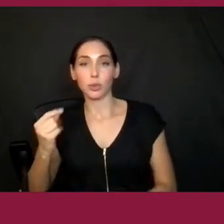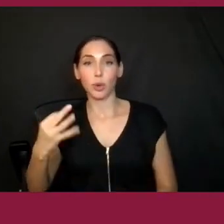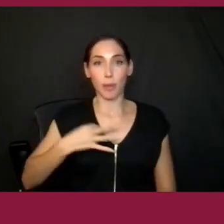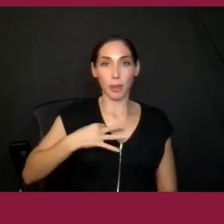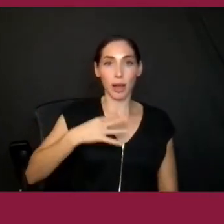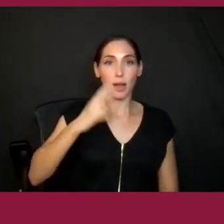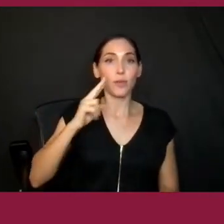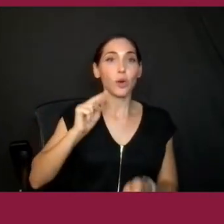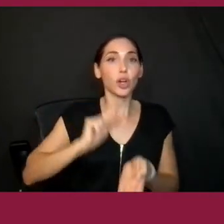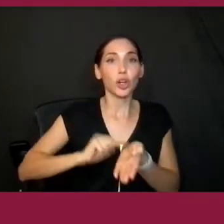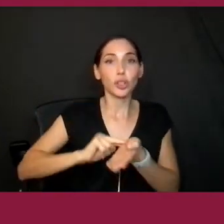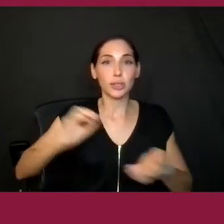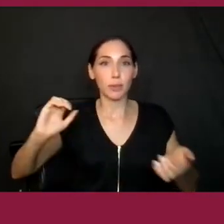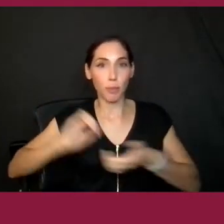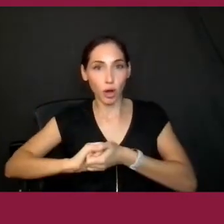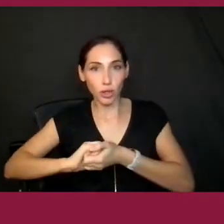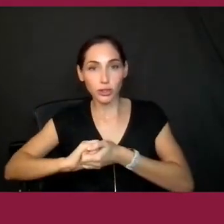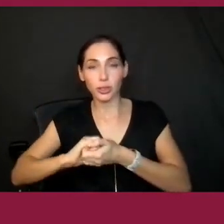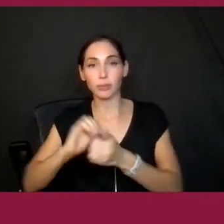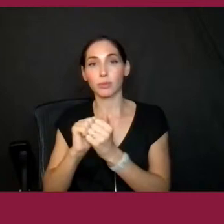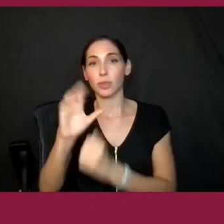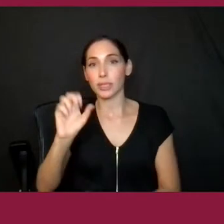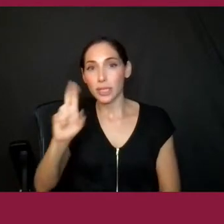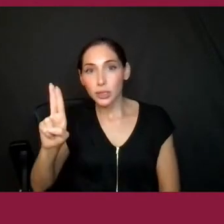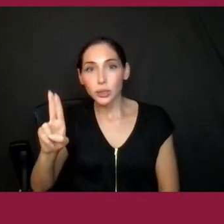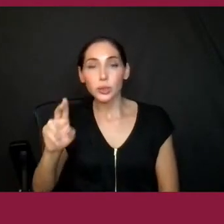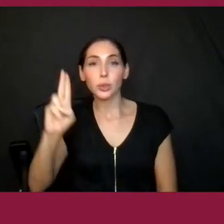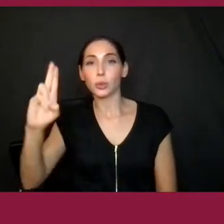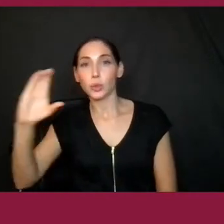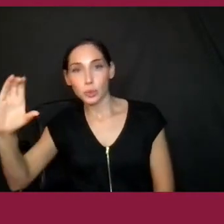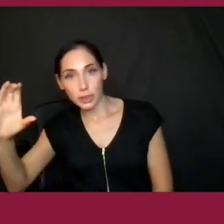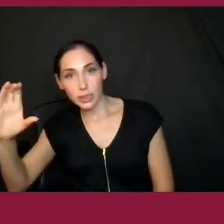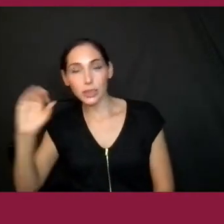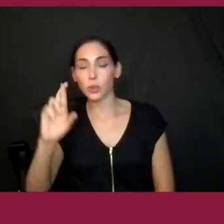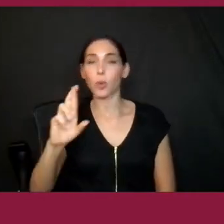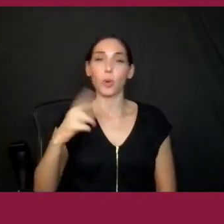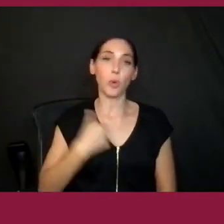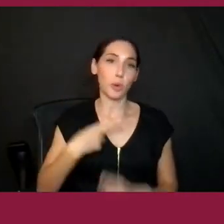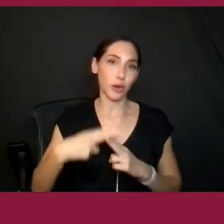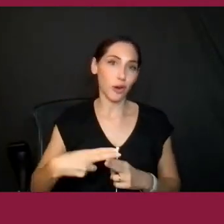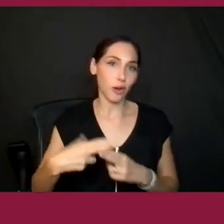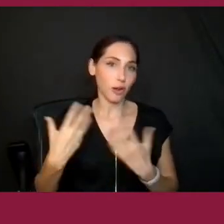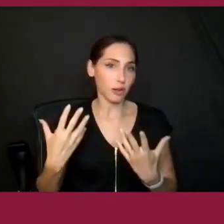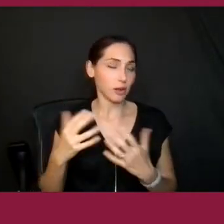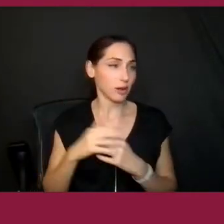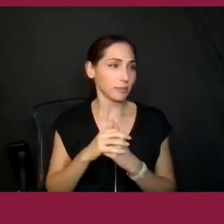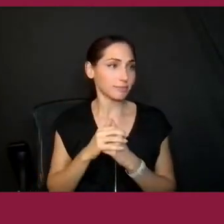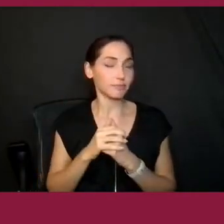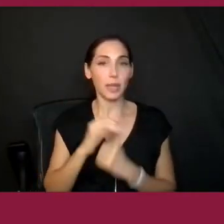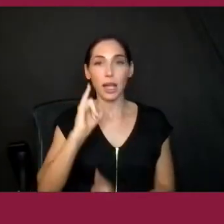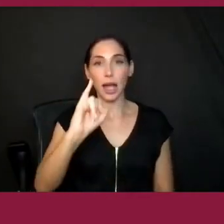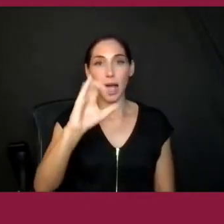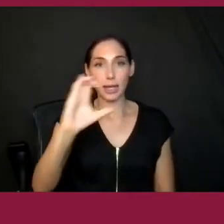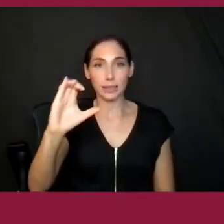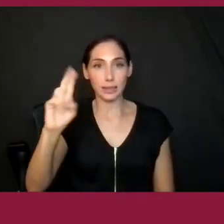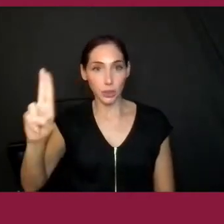partnerships with CSUs, UCs, or what we call, um, ICCUs, Independent